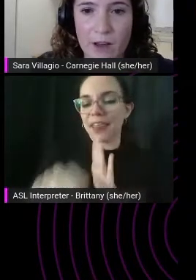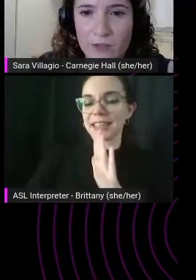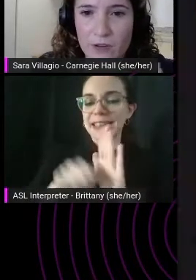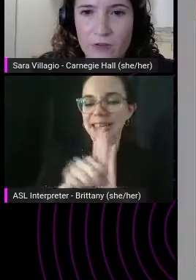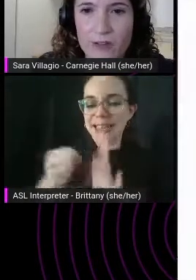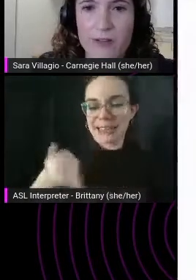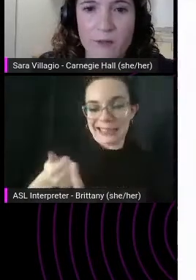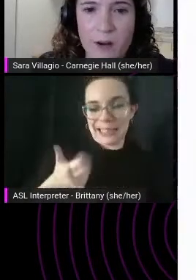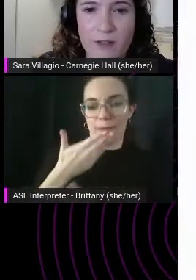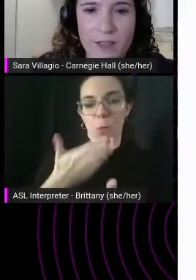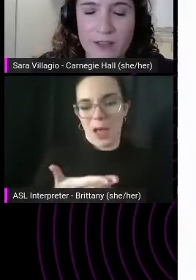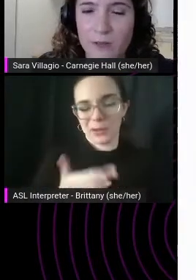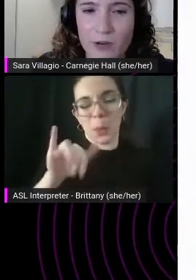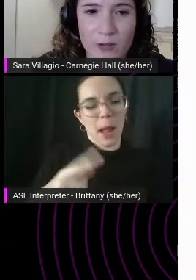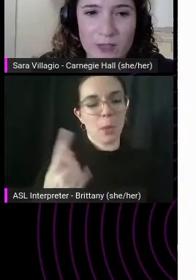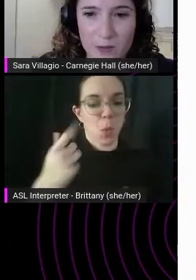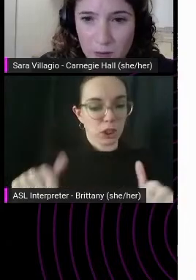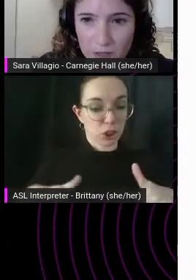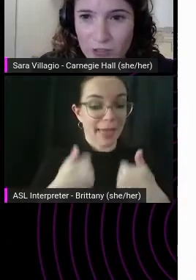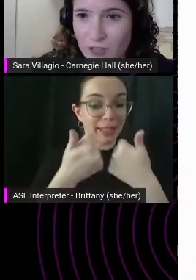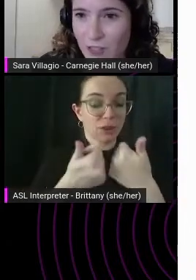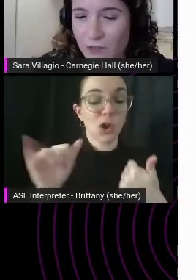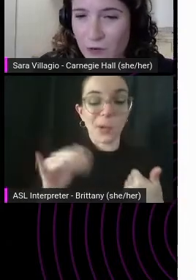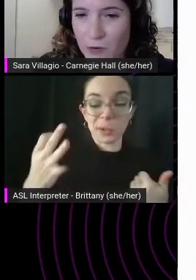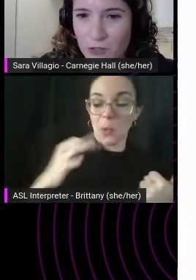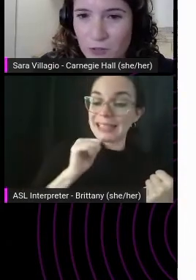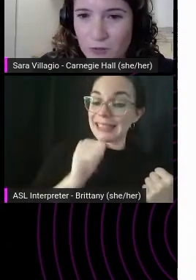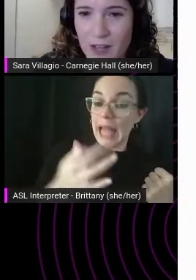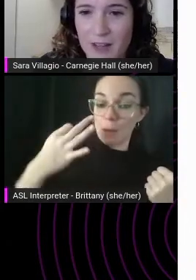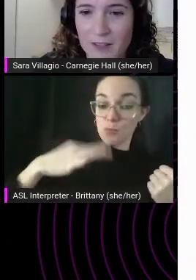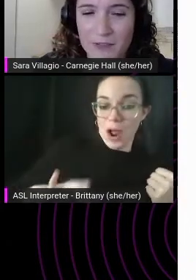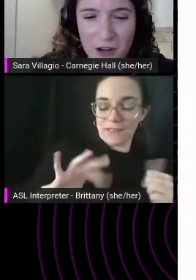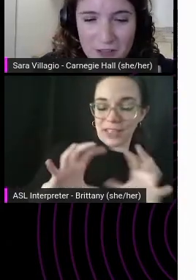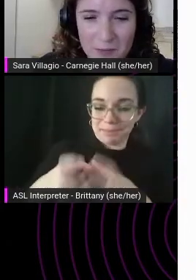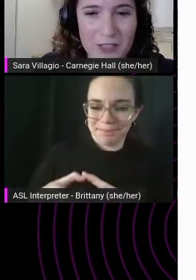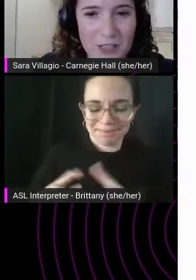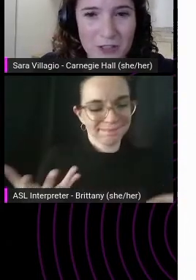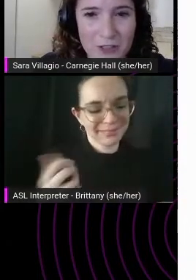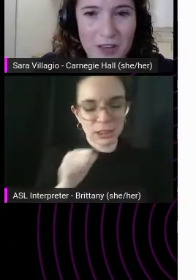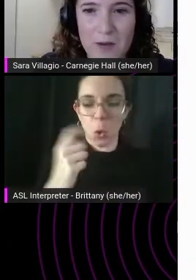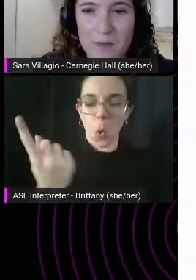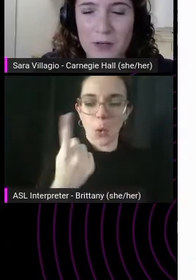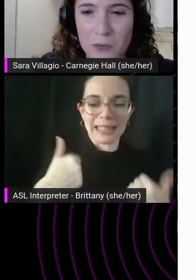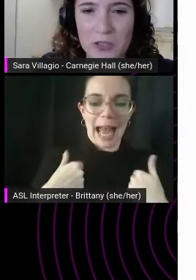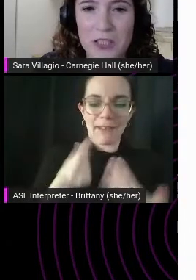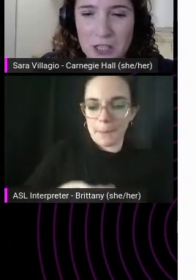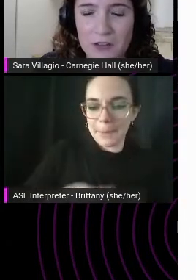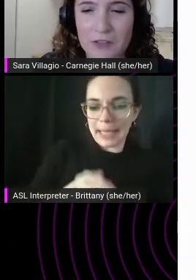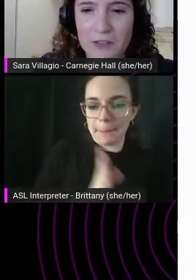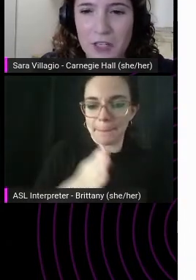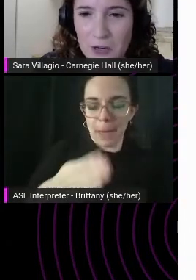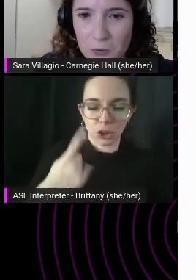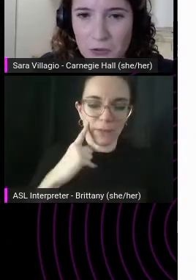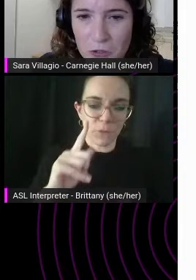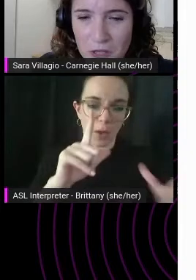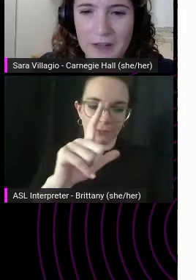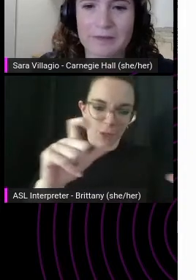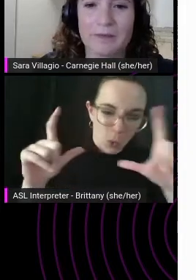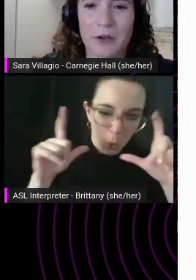Also, as a non-profit, we don't always have the budget to stage a photo shoot. And, for us in particular, that might be a really tough schedule to align.